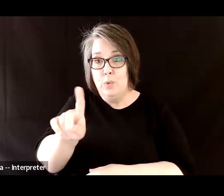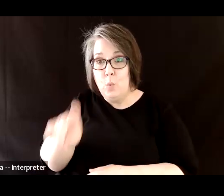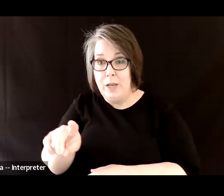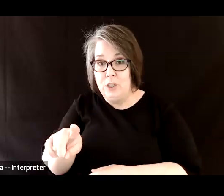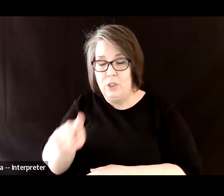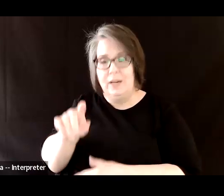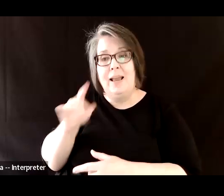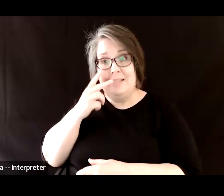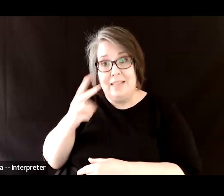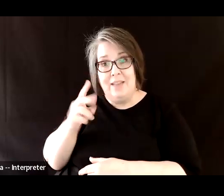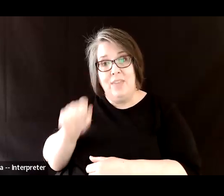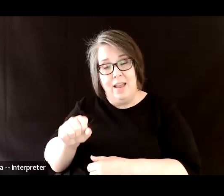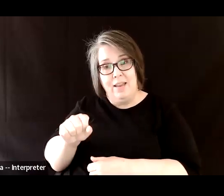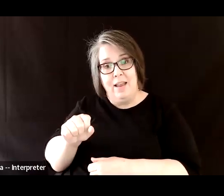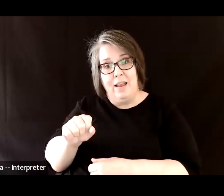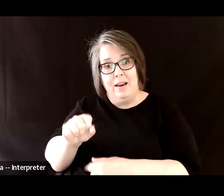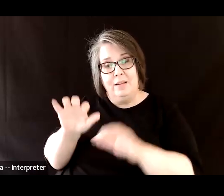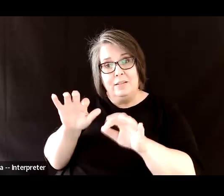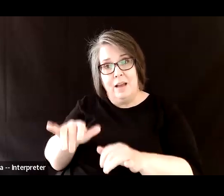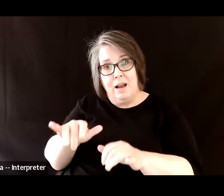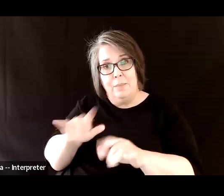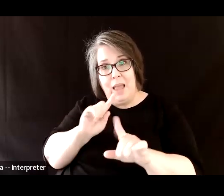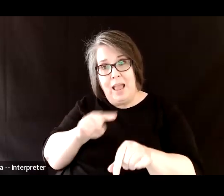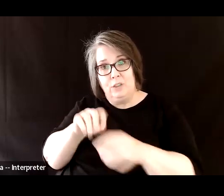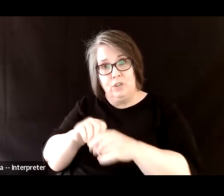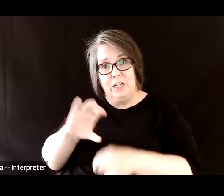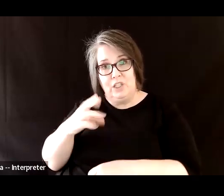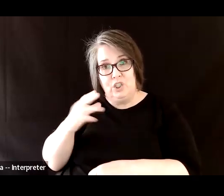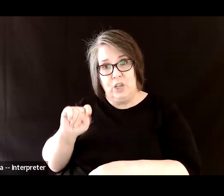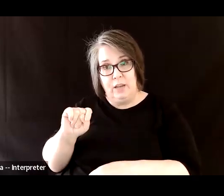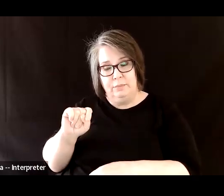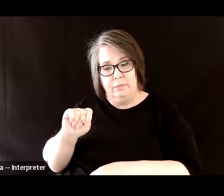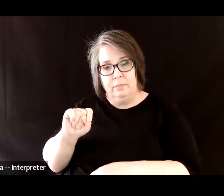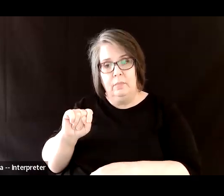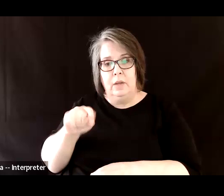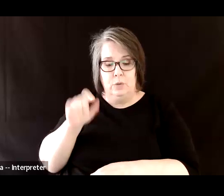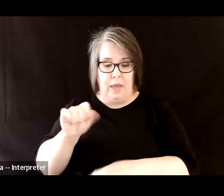see if they can put -- they could type in chat what their answer is. So they can ease of use to use